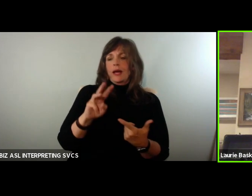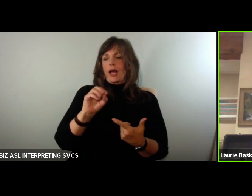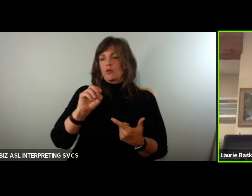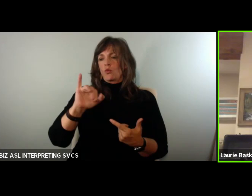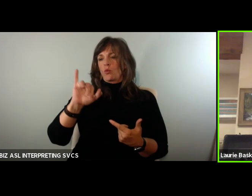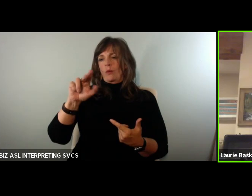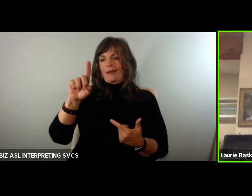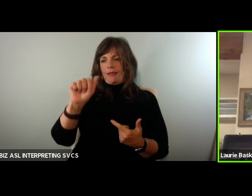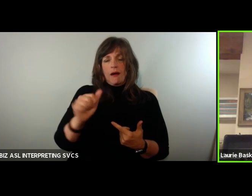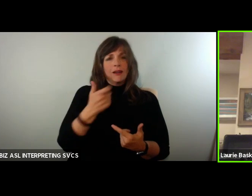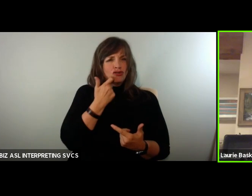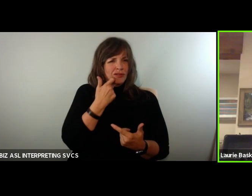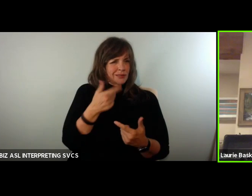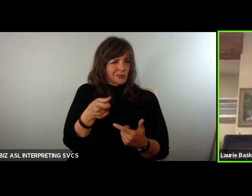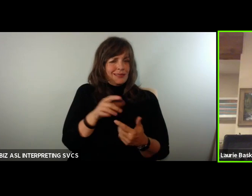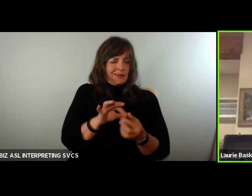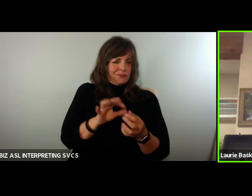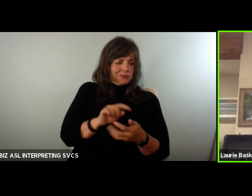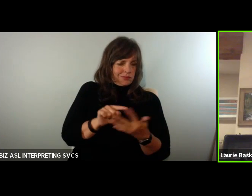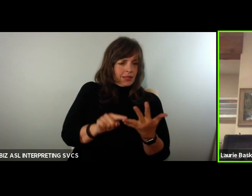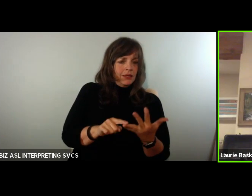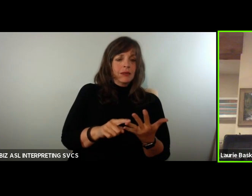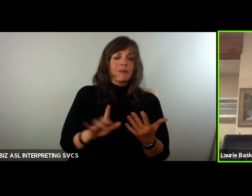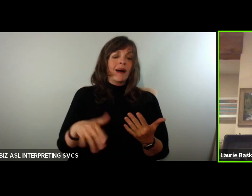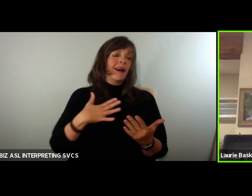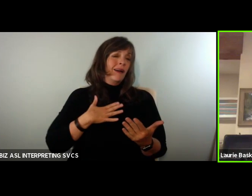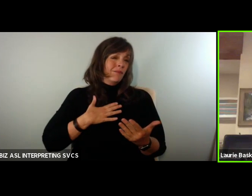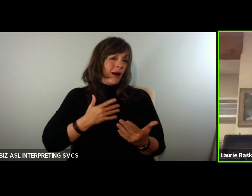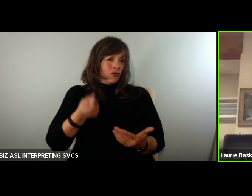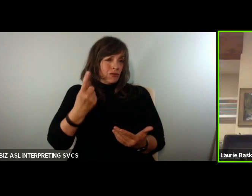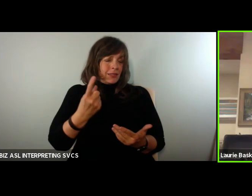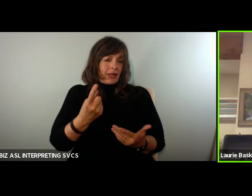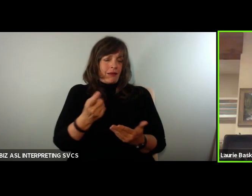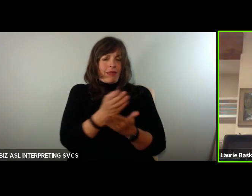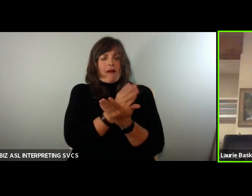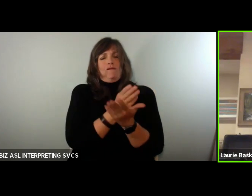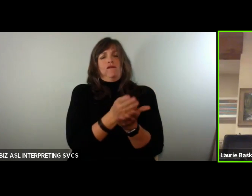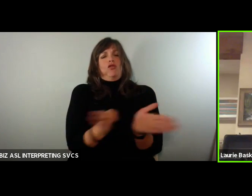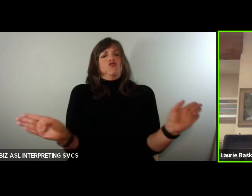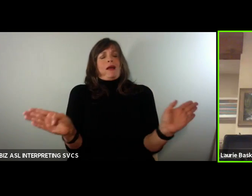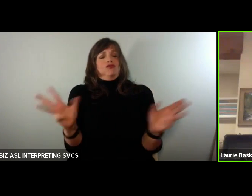But here's what I take to be the full range of what's in this package